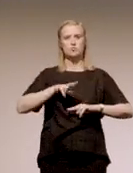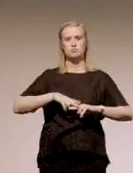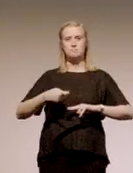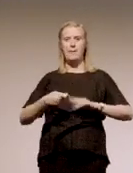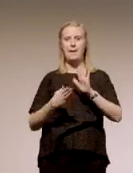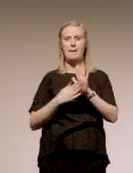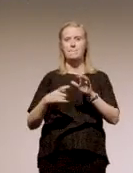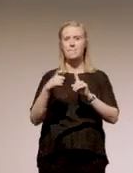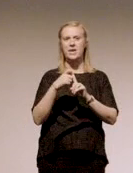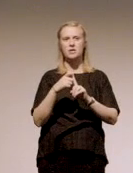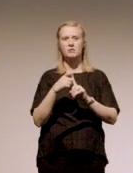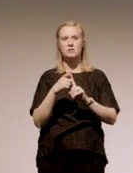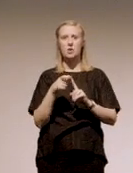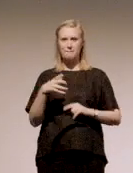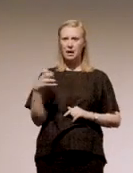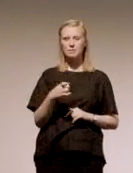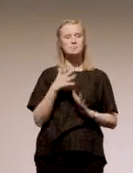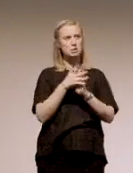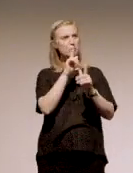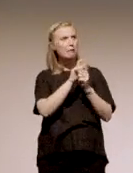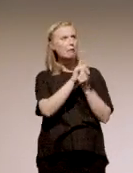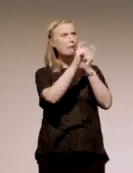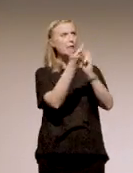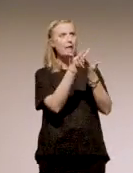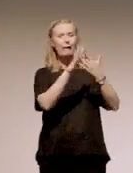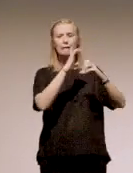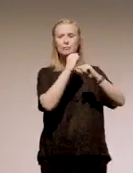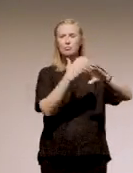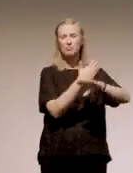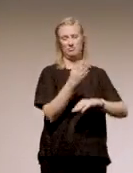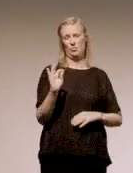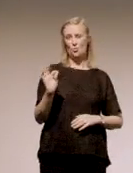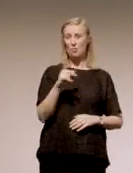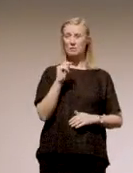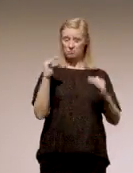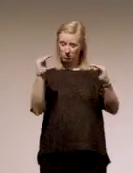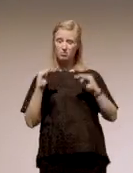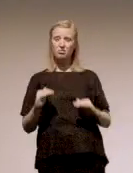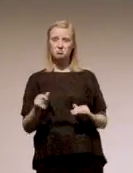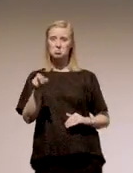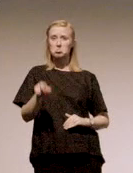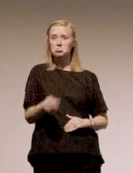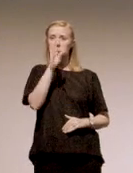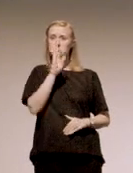And so that website really works as a consultive mechanism for us to ask citizens and those that have an interest in the things that government